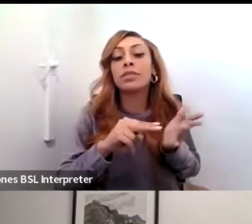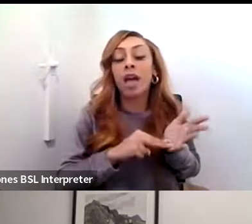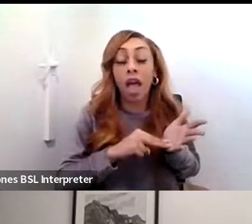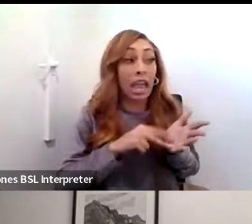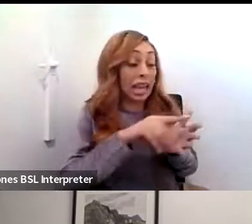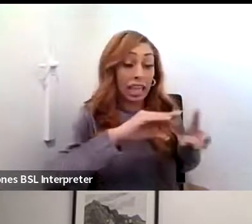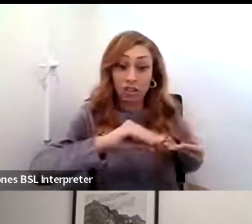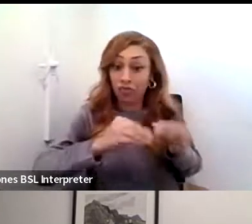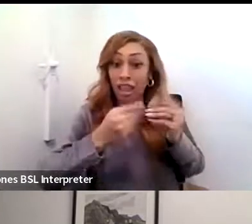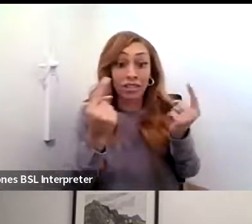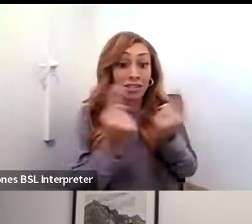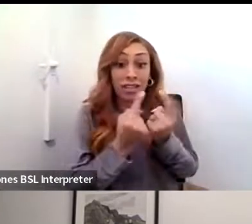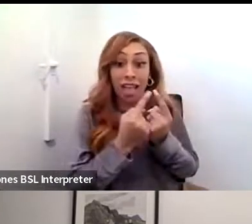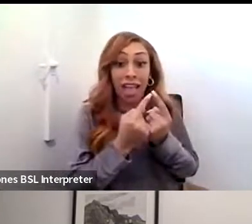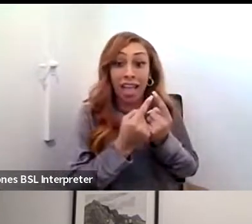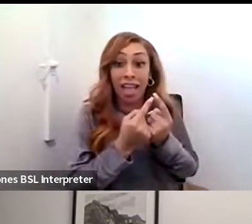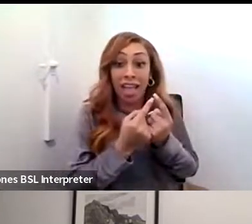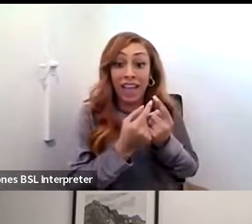because we wanted to pluck people out of the audience